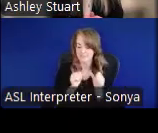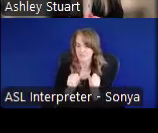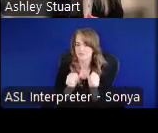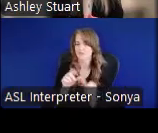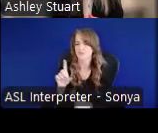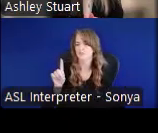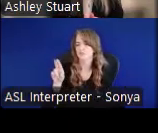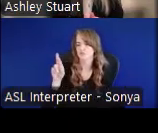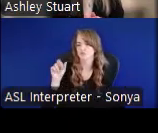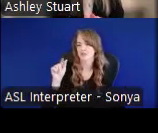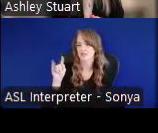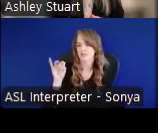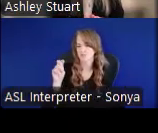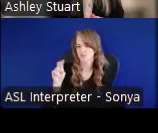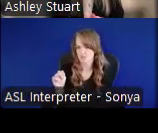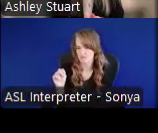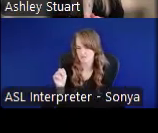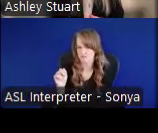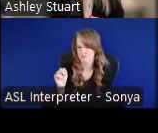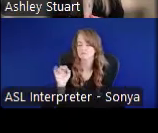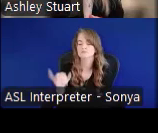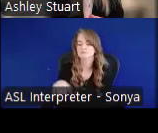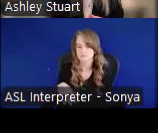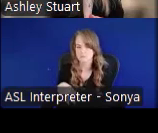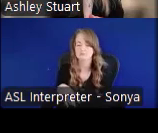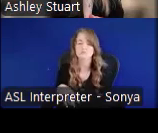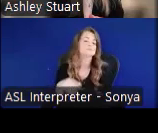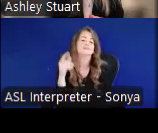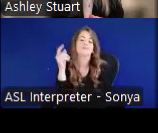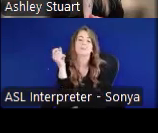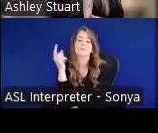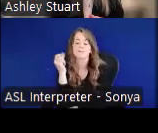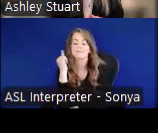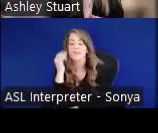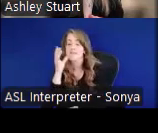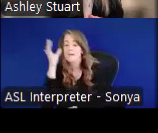the tantrum. So when a parent tells me that their child is